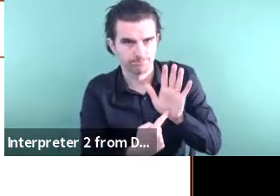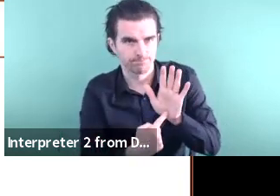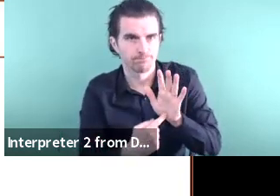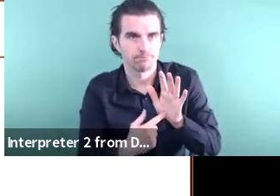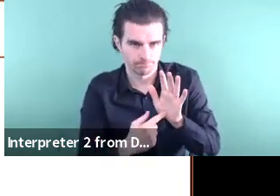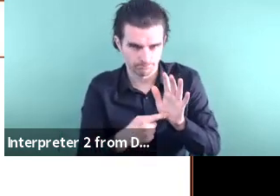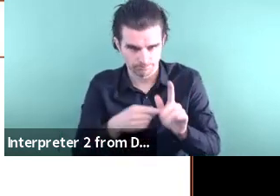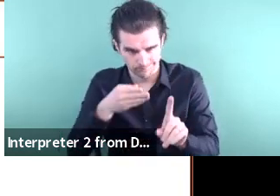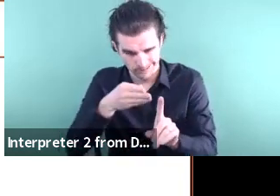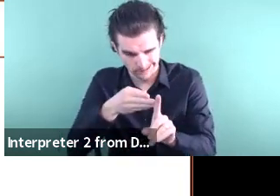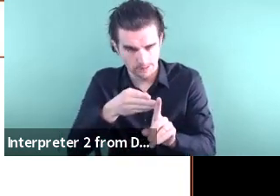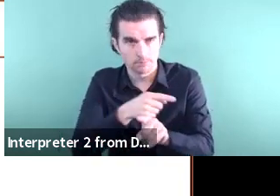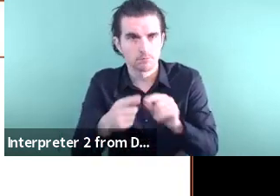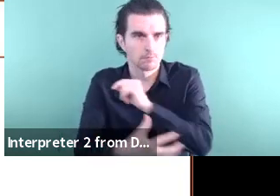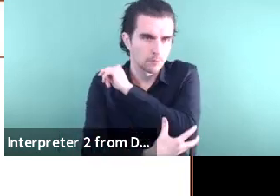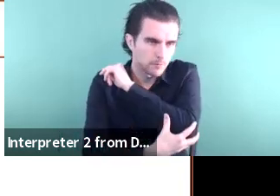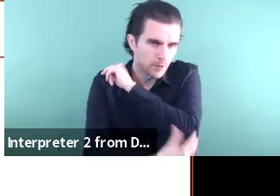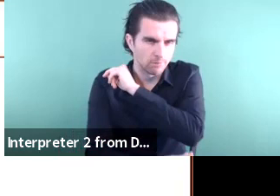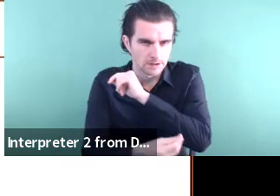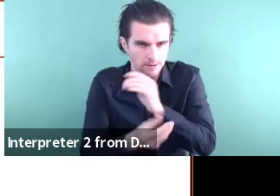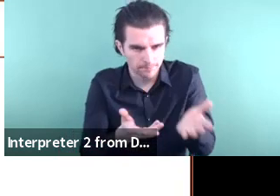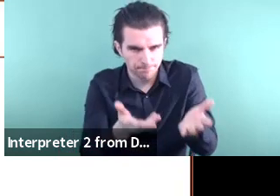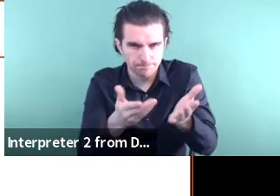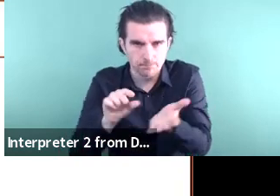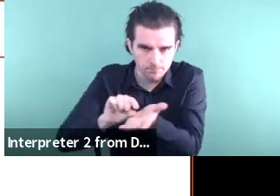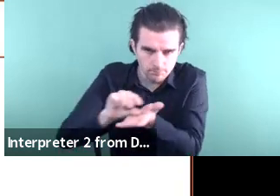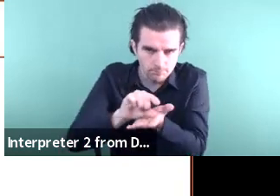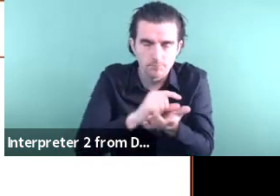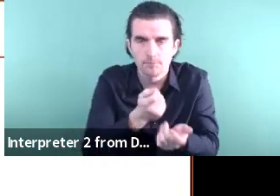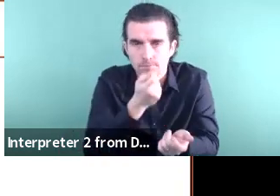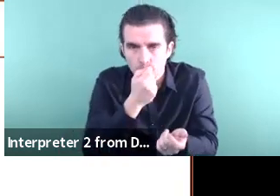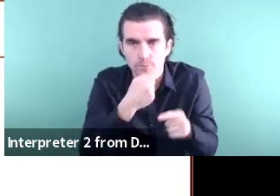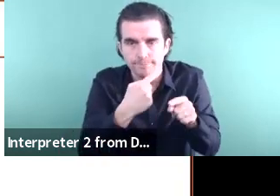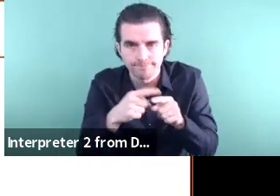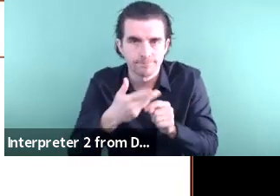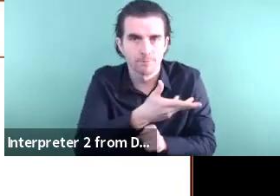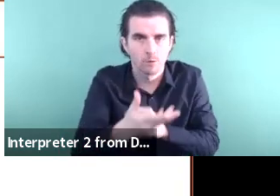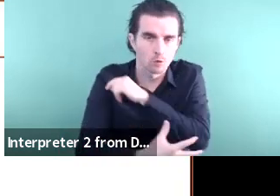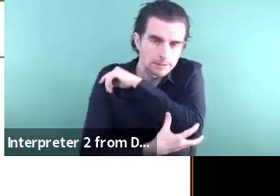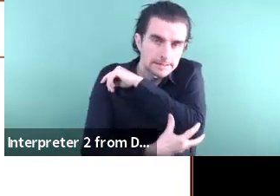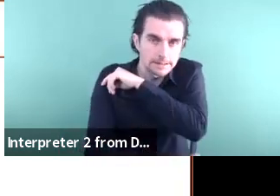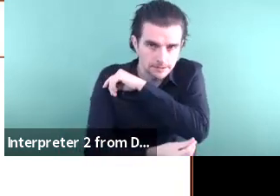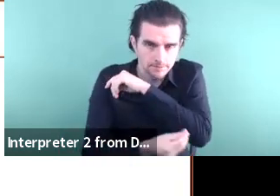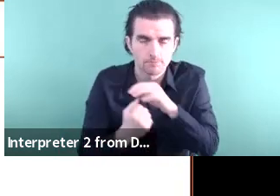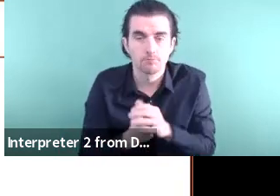but in addition was a care and protection schemes for family with children who may not